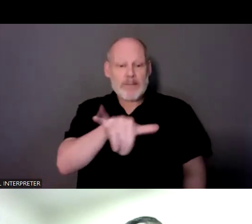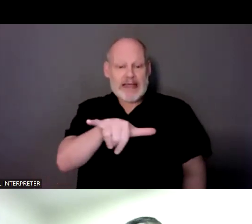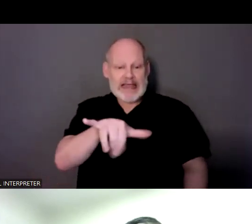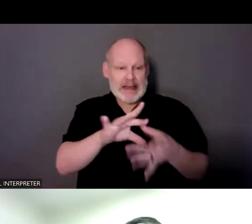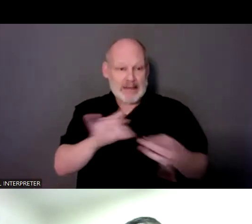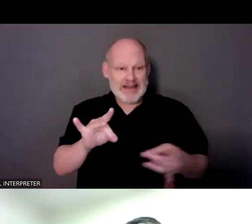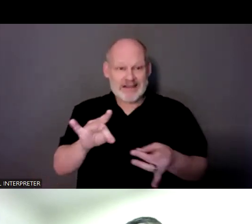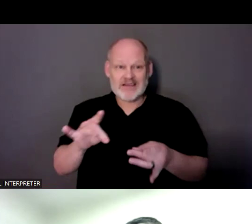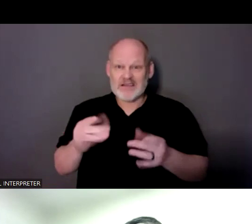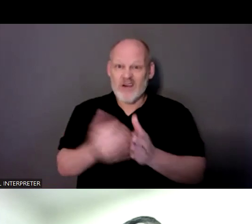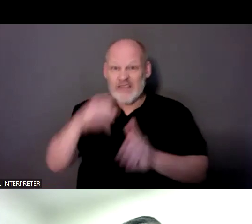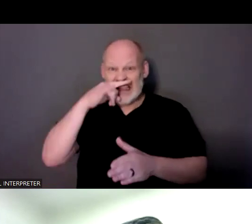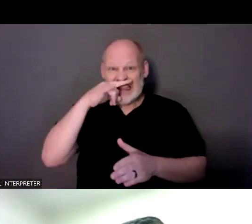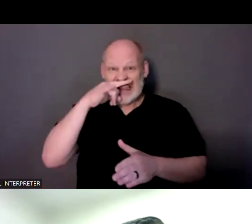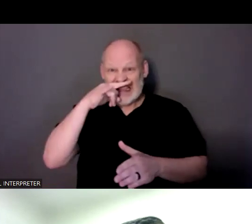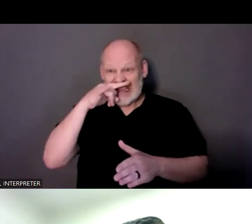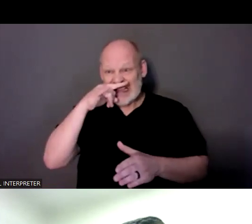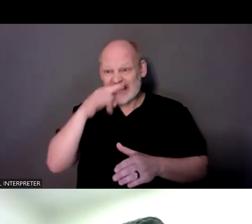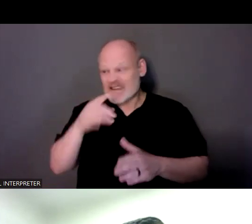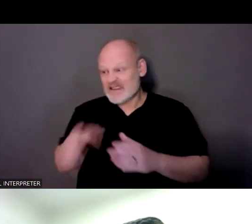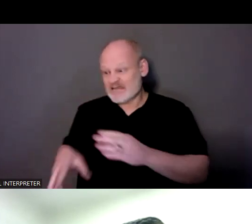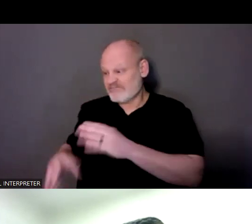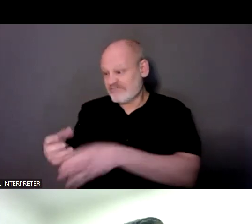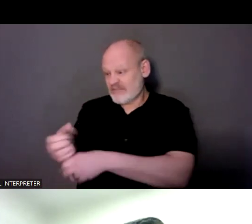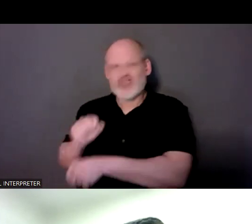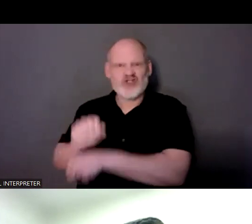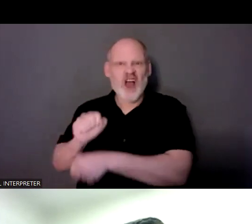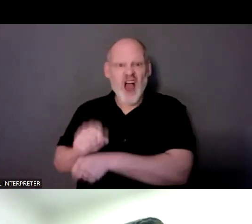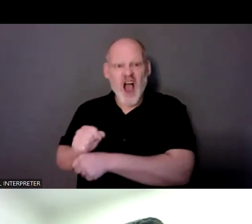making money in other ways and how do we continue to understand that the importance